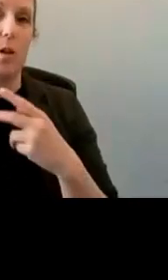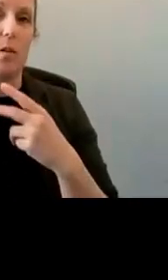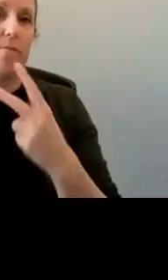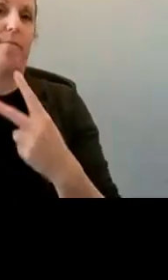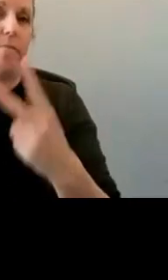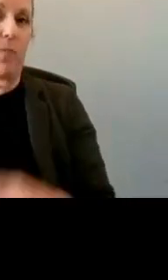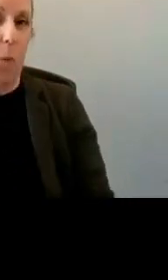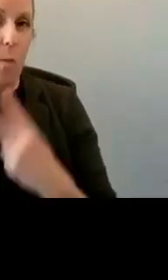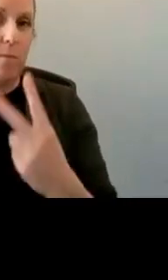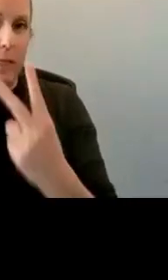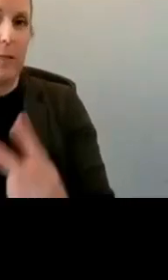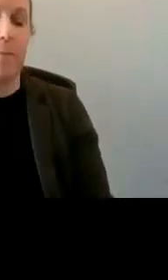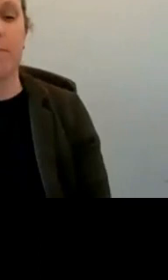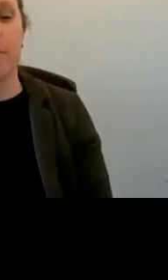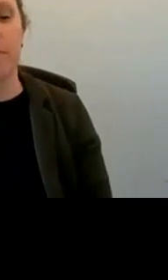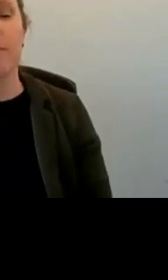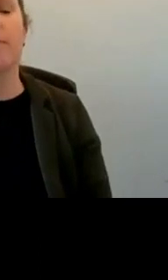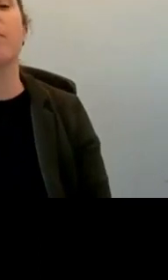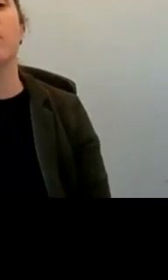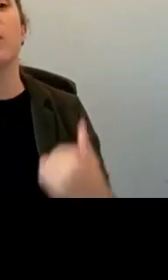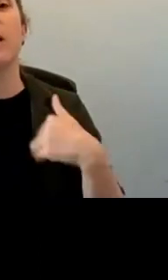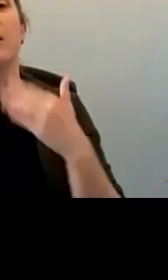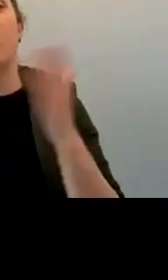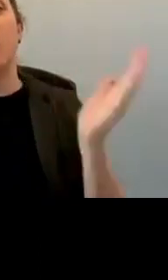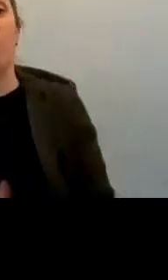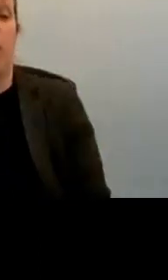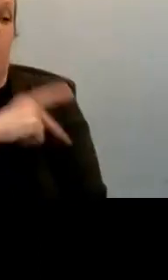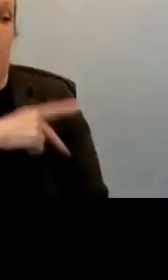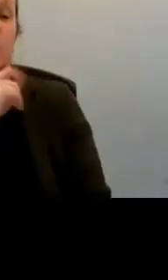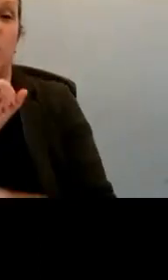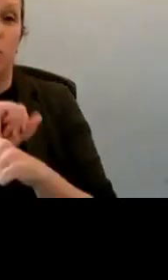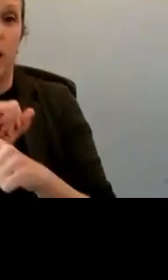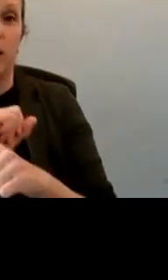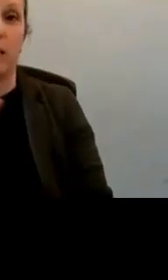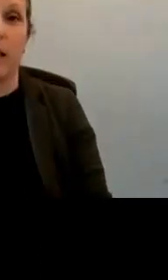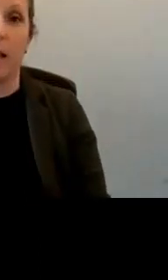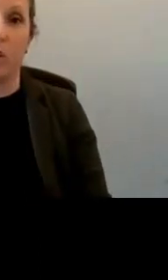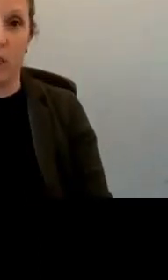um she also has a general outpatient practice at MGH she truly embodies a scientist practitioner